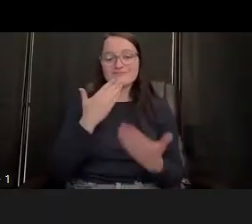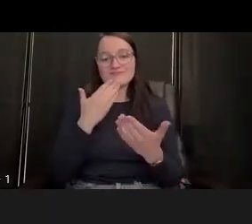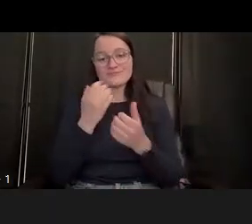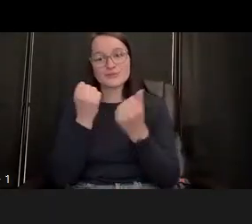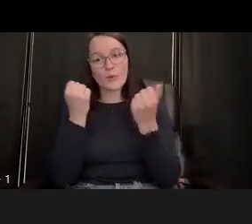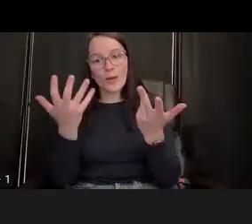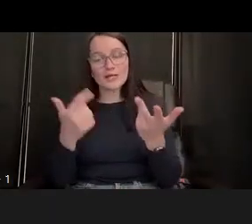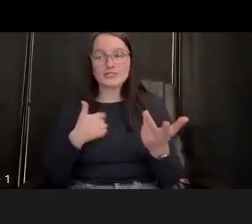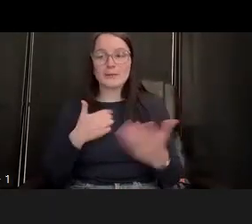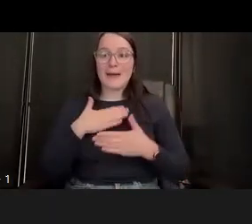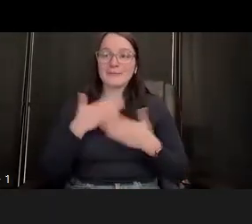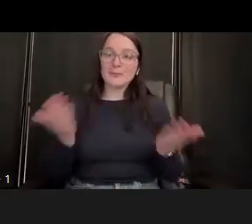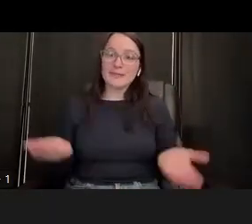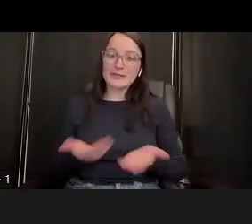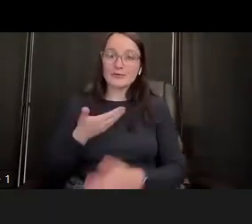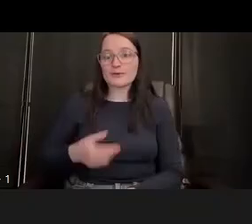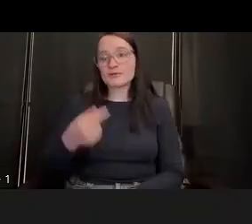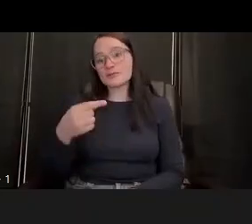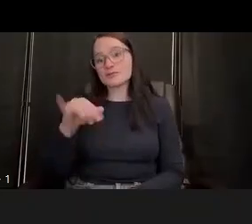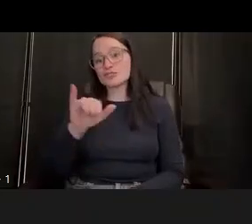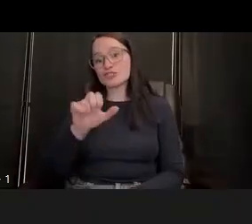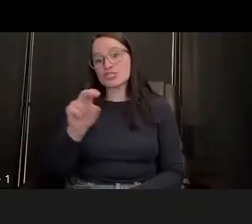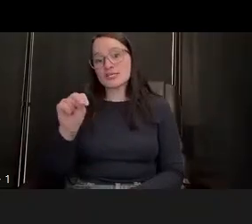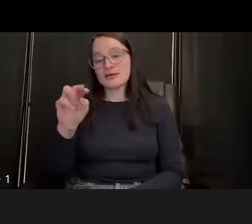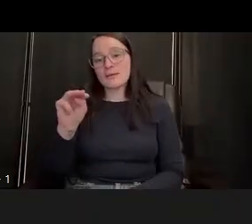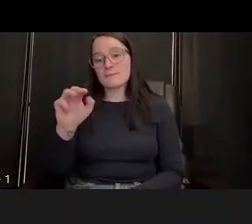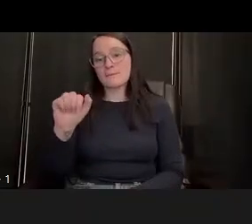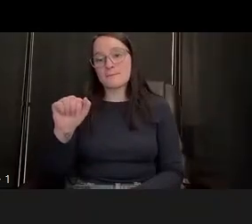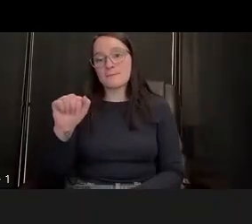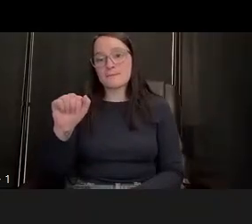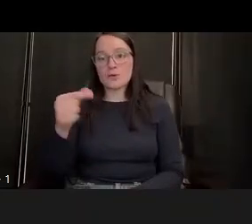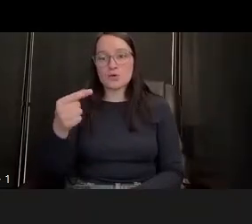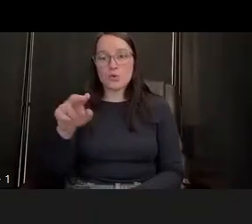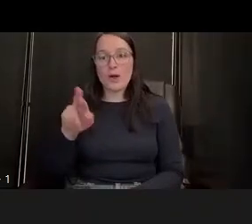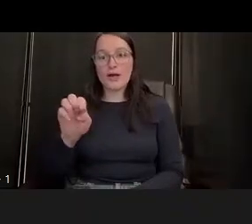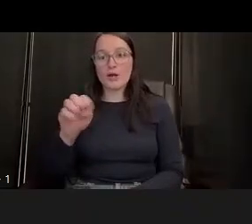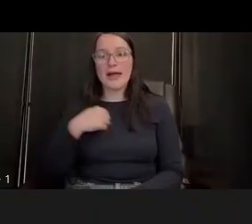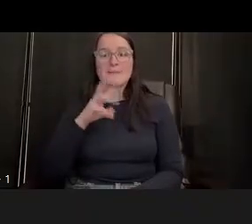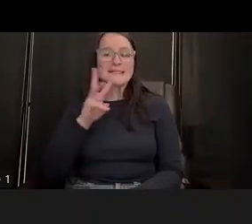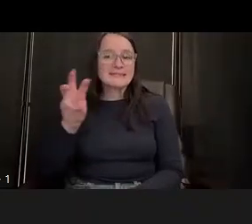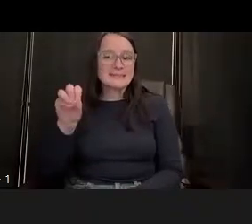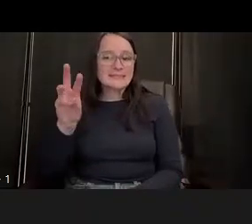to be here. My name is Gillian Maguire. I am a uh 60-something year-old with uh beautiful flowing